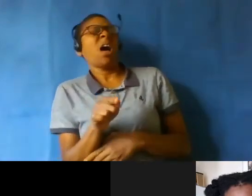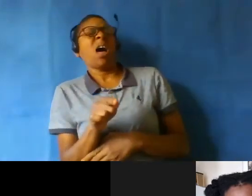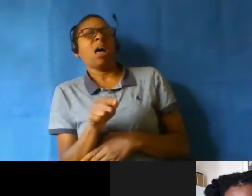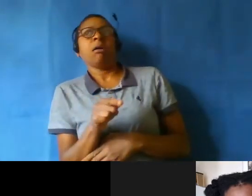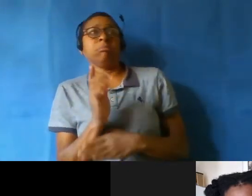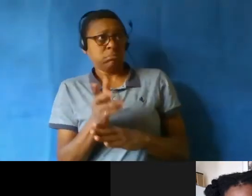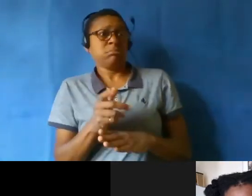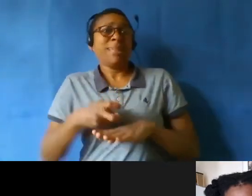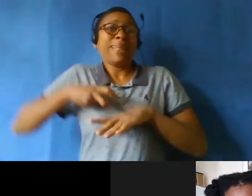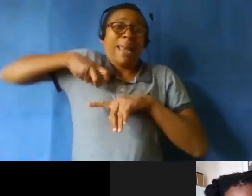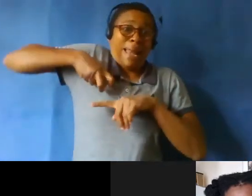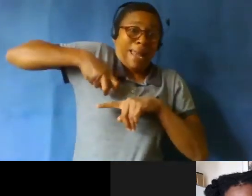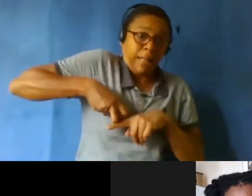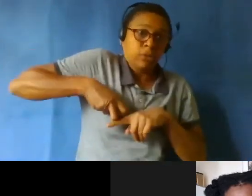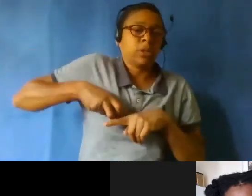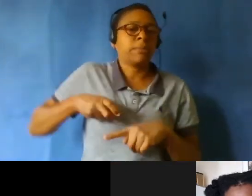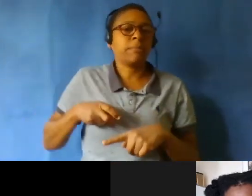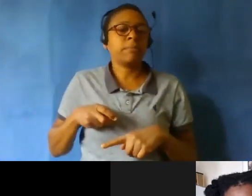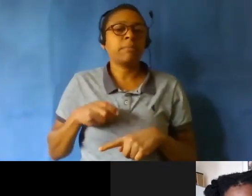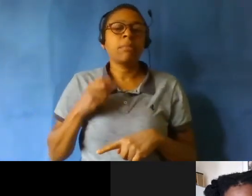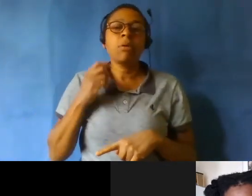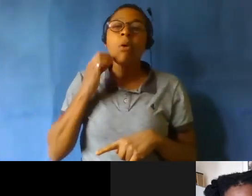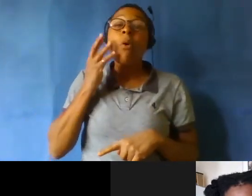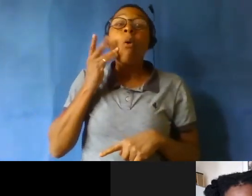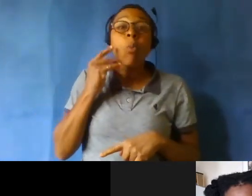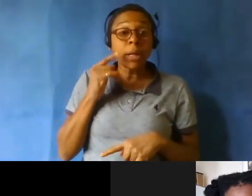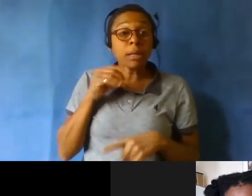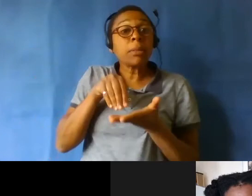fact that they were able to have another autopsy done that they said no it was in